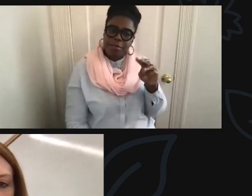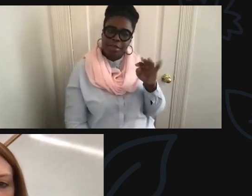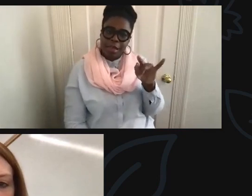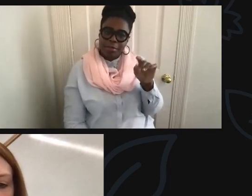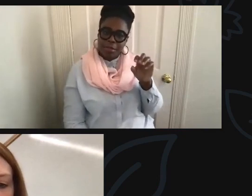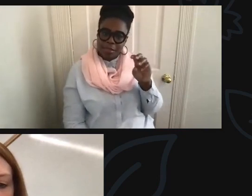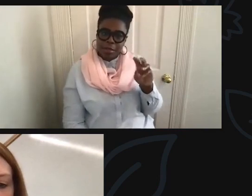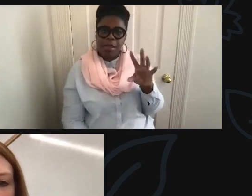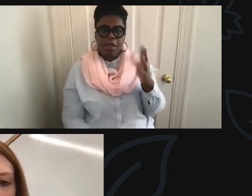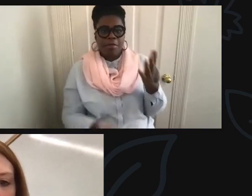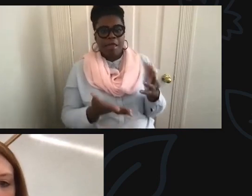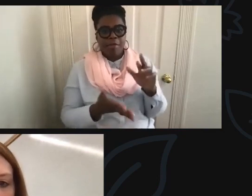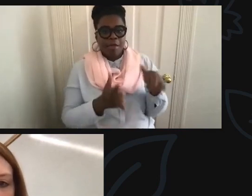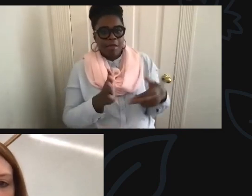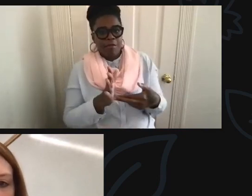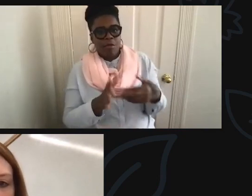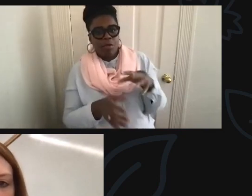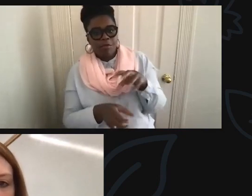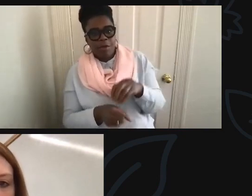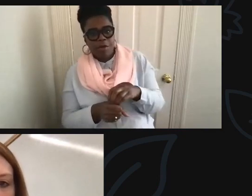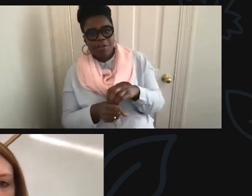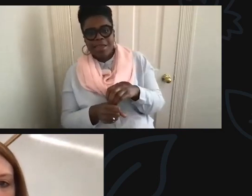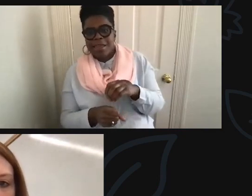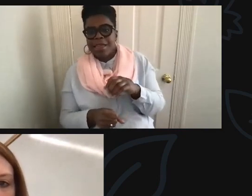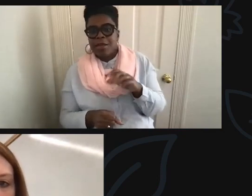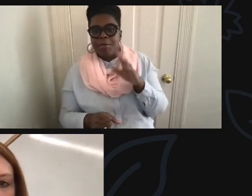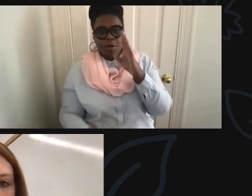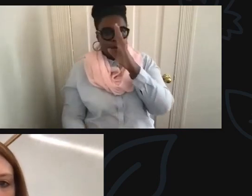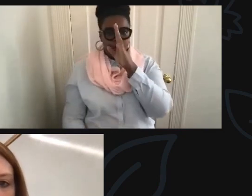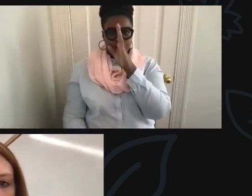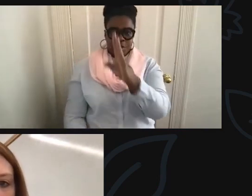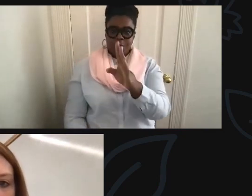playing a role here, but it's not something that we directly tested ourselves.